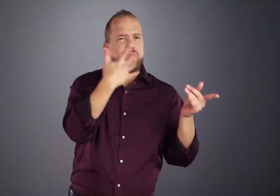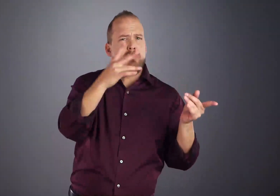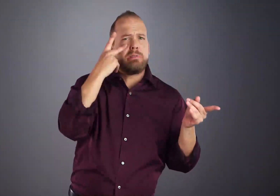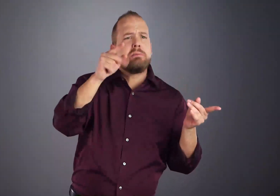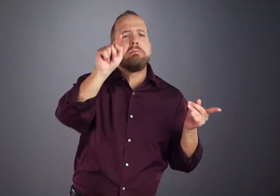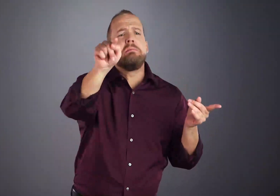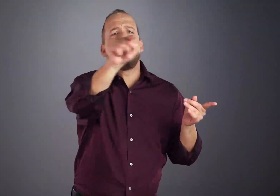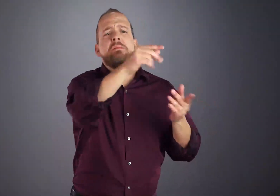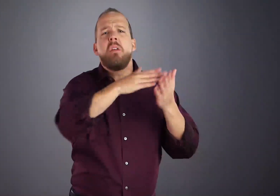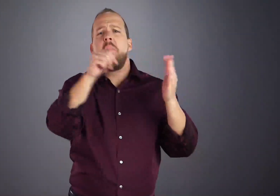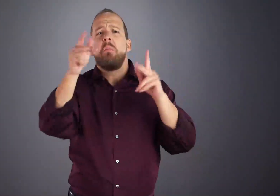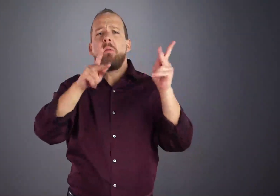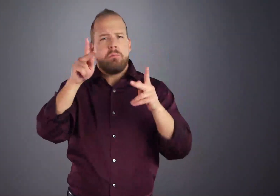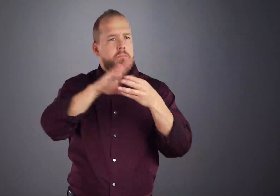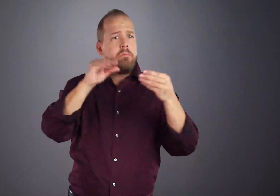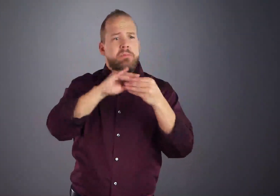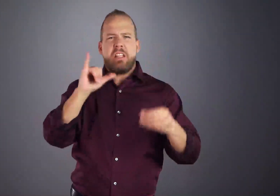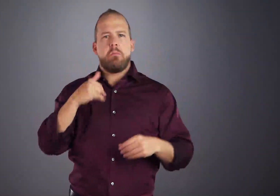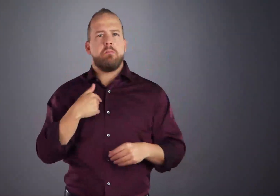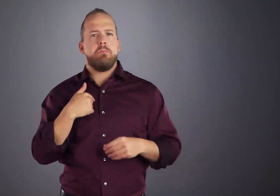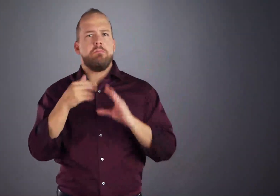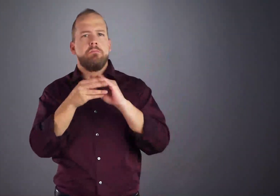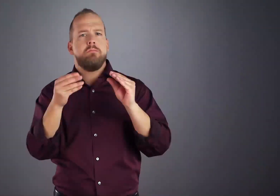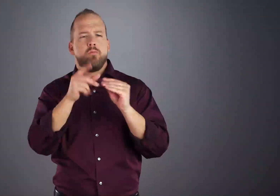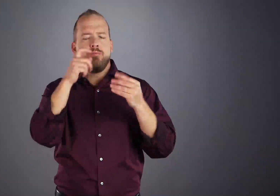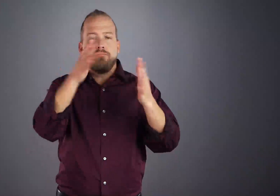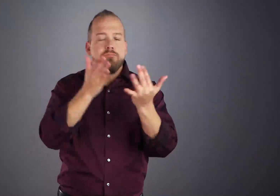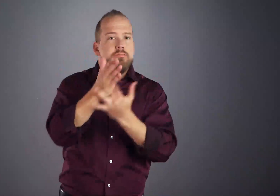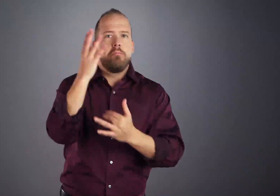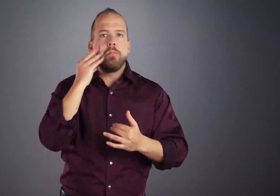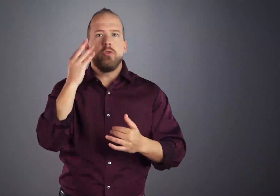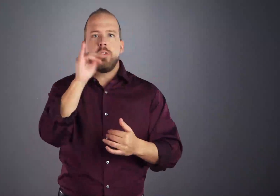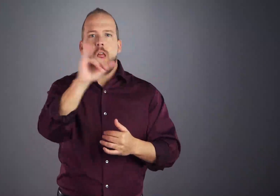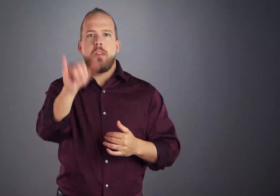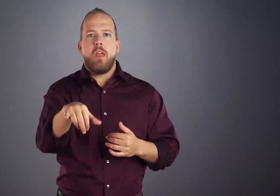The good doctor now sees many men who have such experiences.